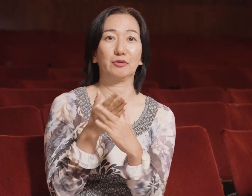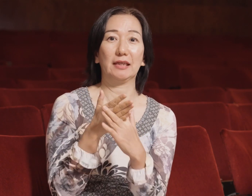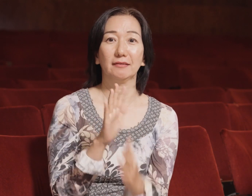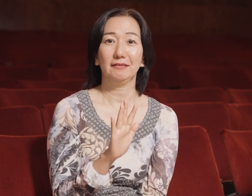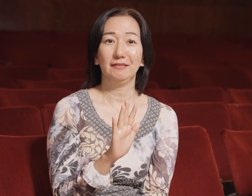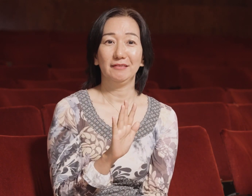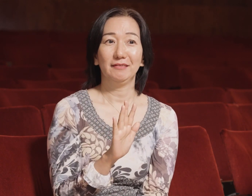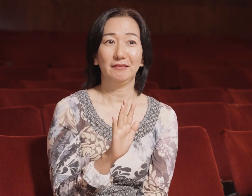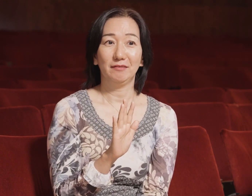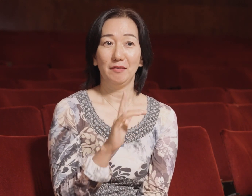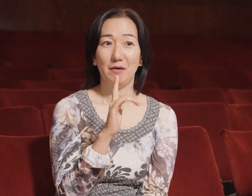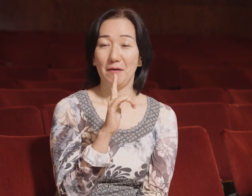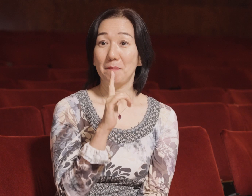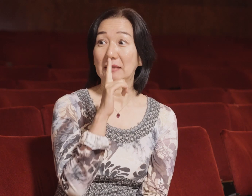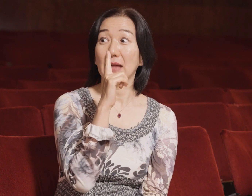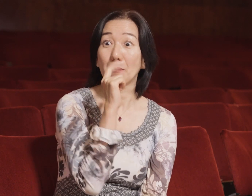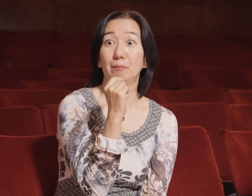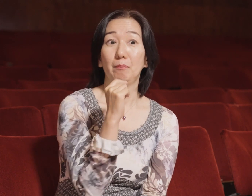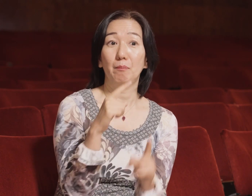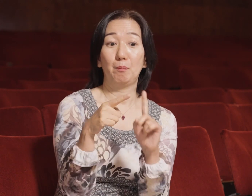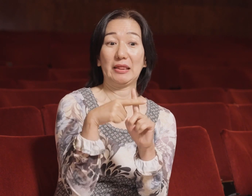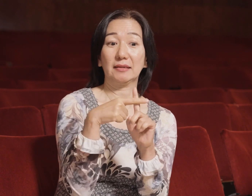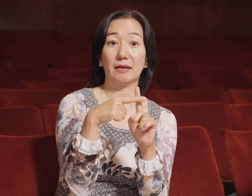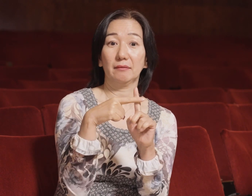Because, traditional access, let's say,